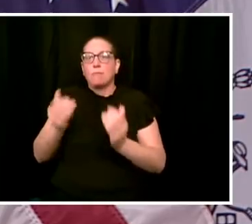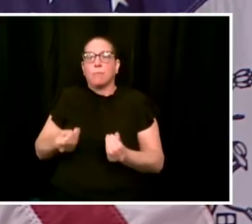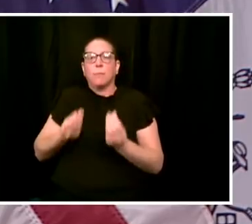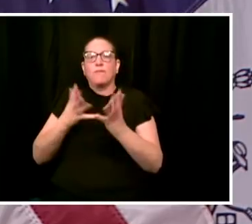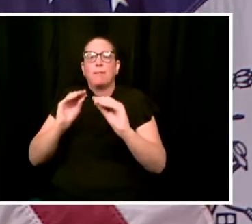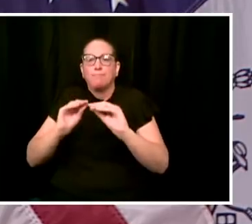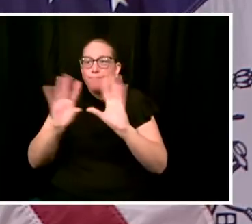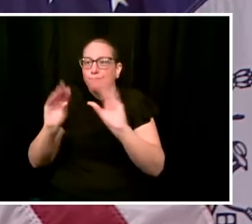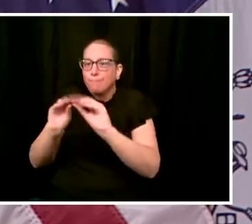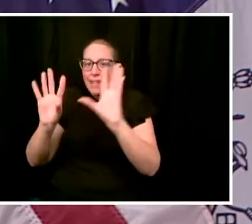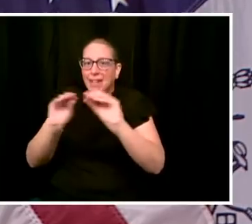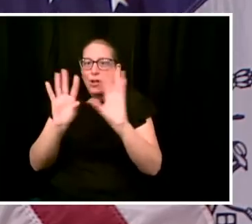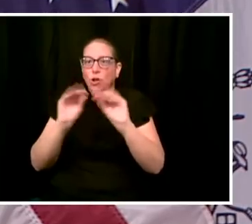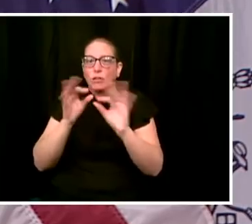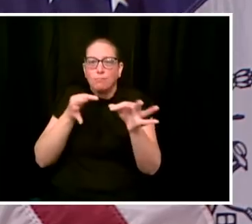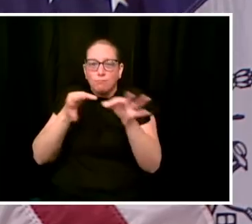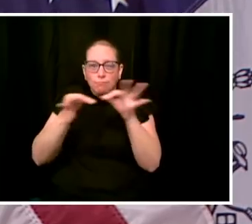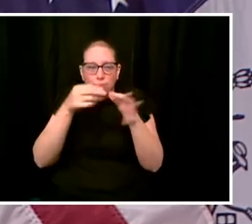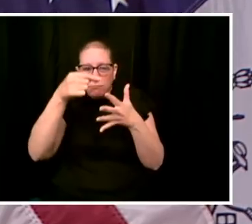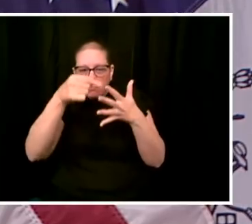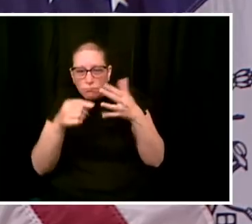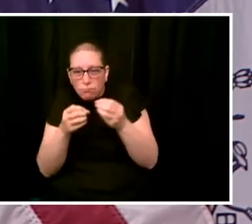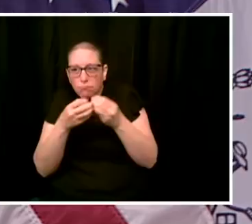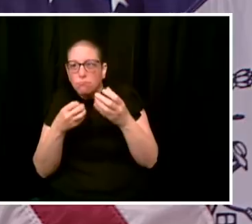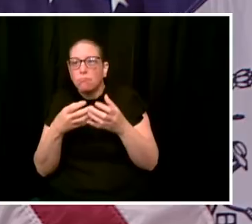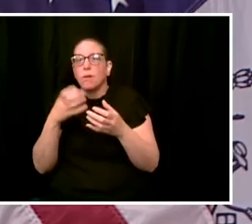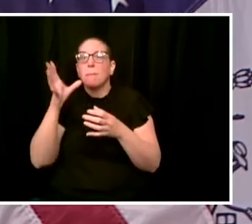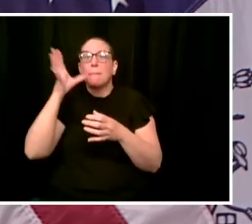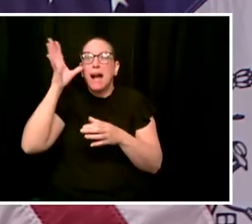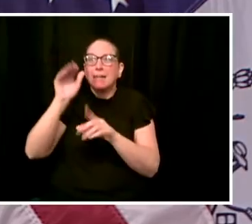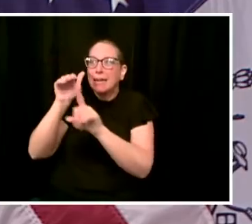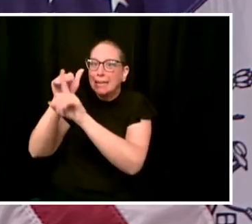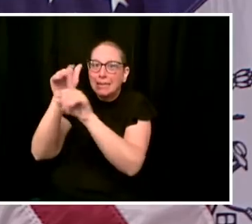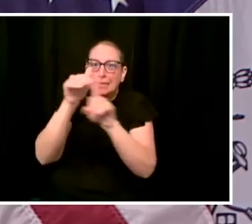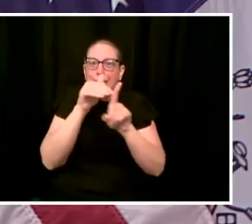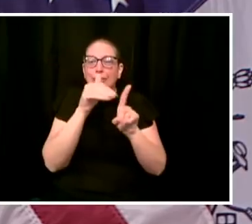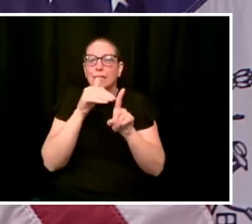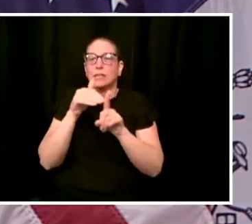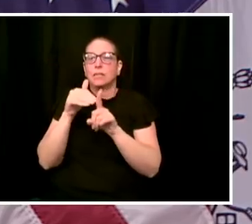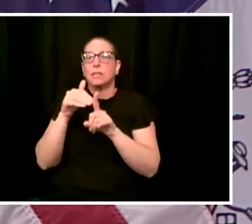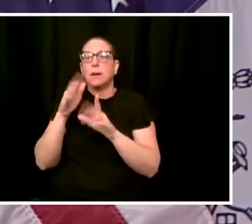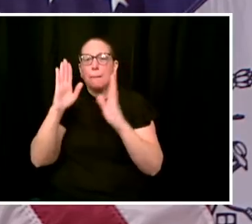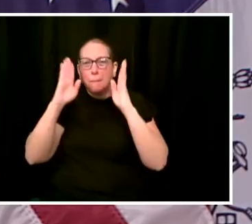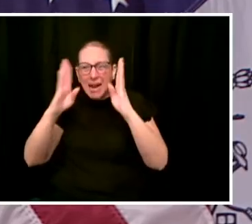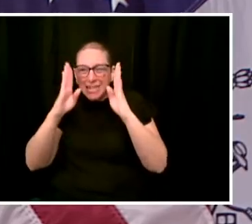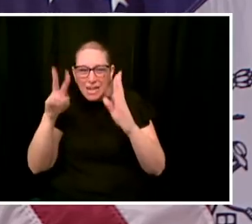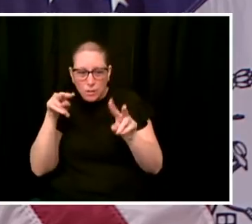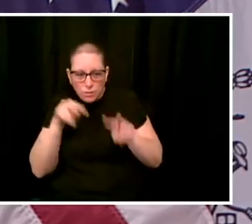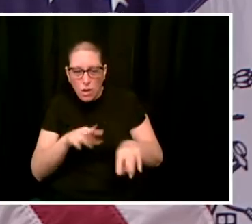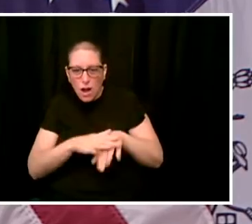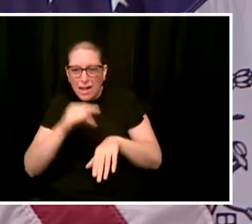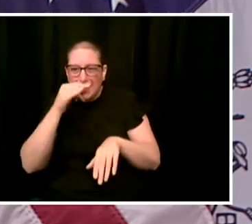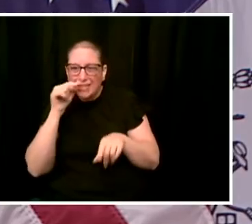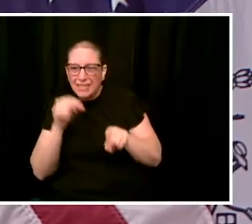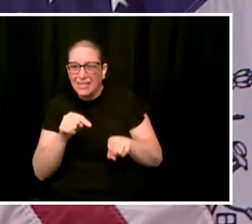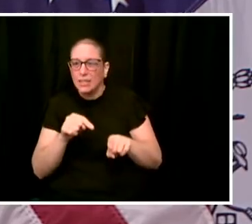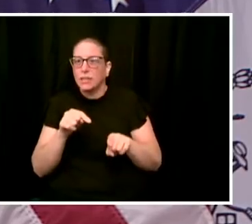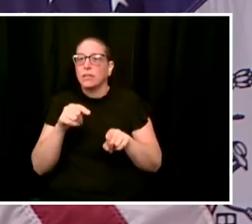WE'RE TRYING TO SEND A REALLY CLEAR MESSAGE TO PARENTS, TAKE